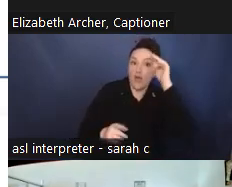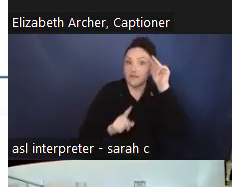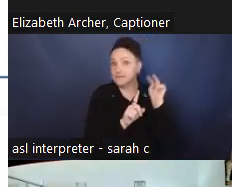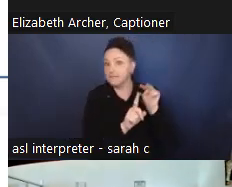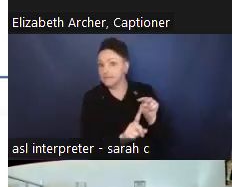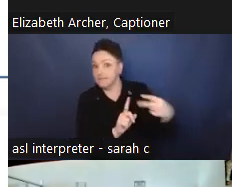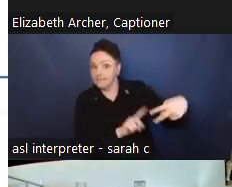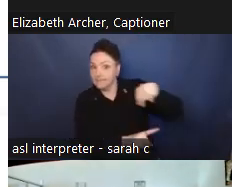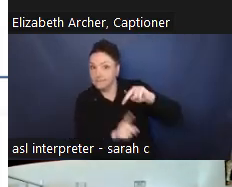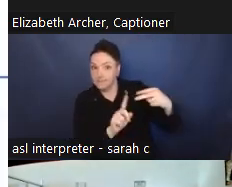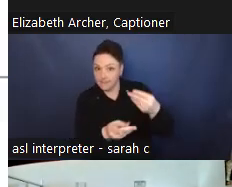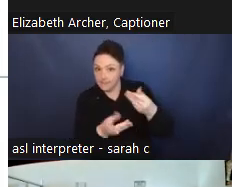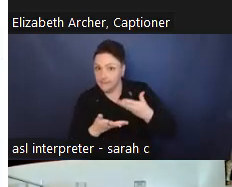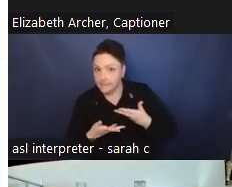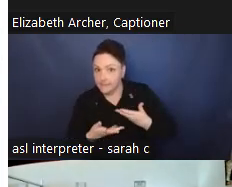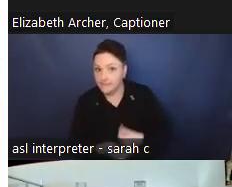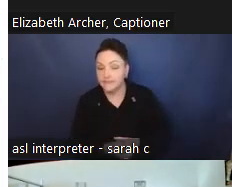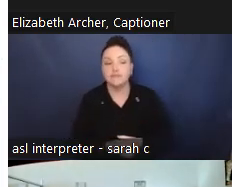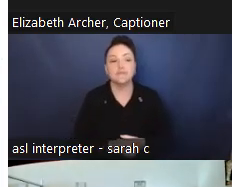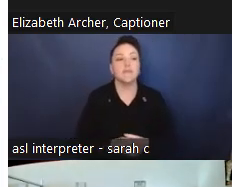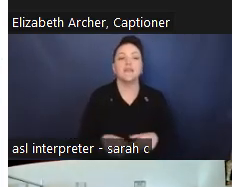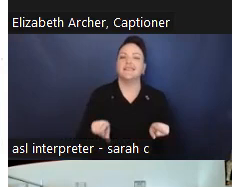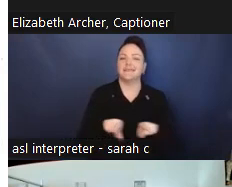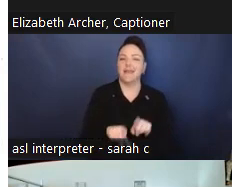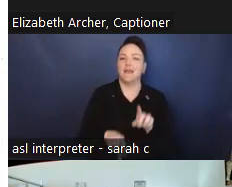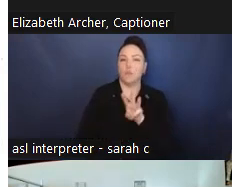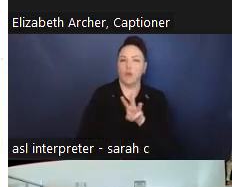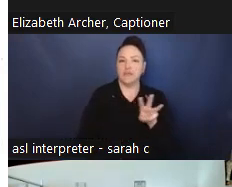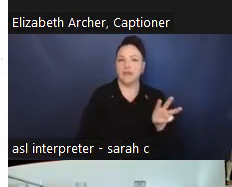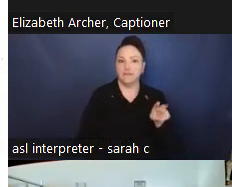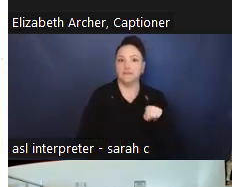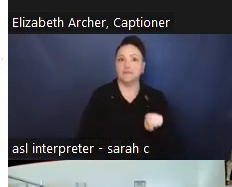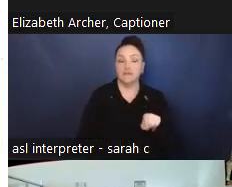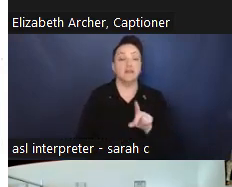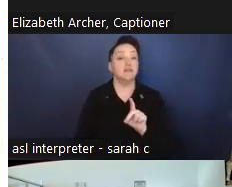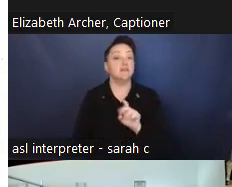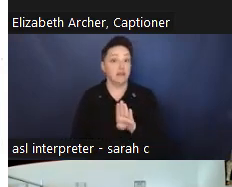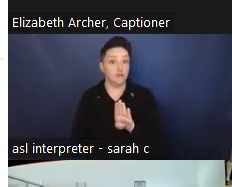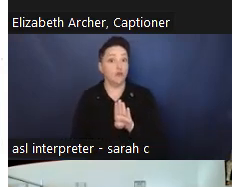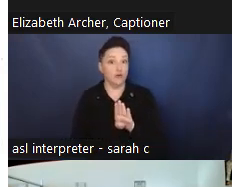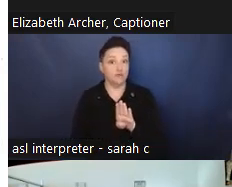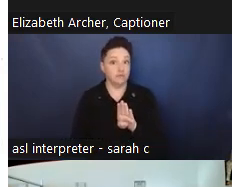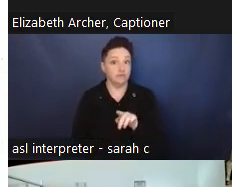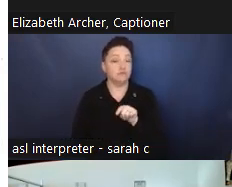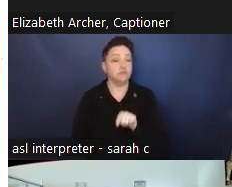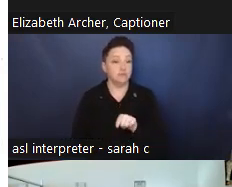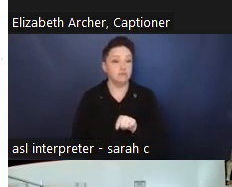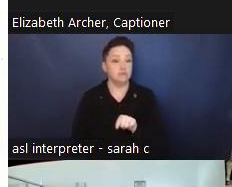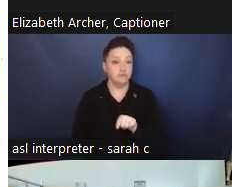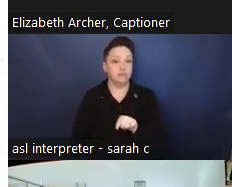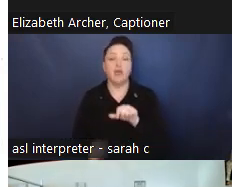On this same web page is a dashboard of how long of the number of people going to the